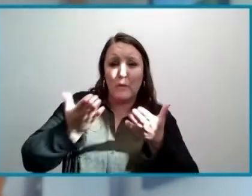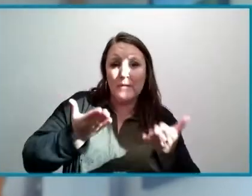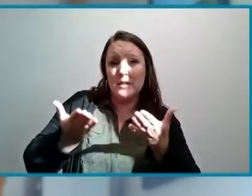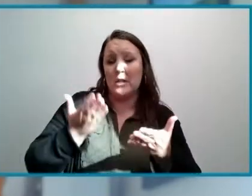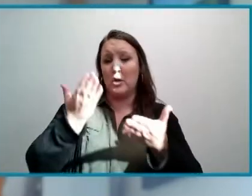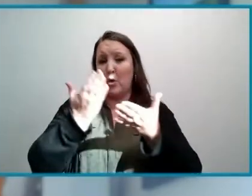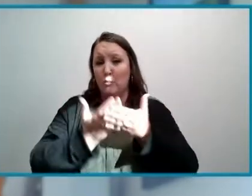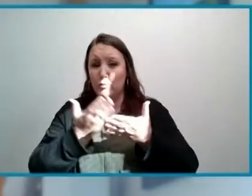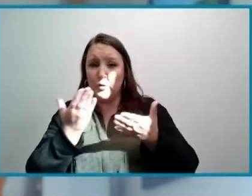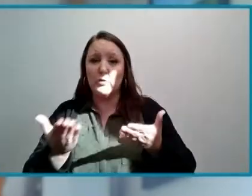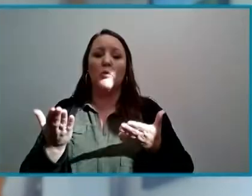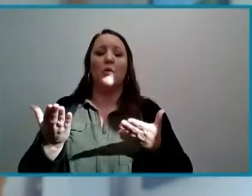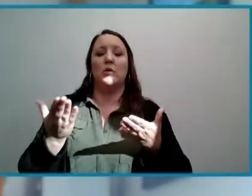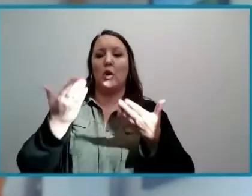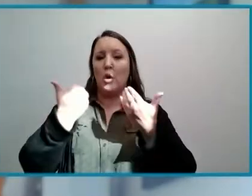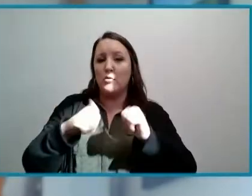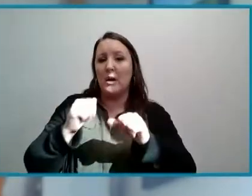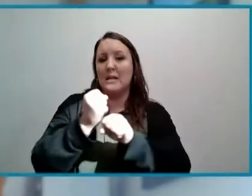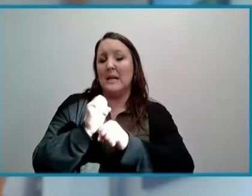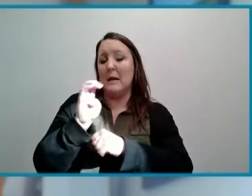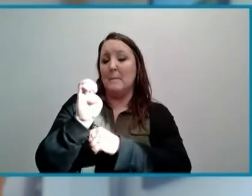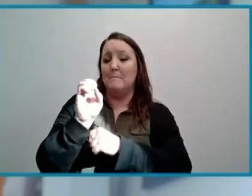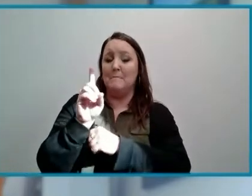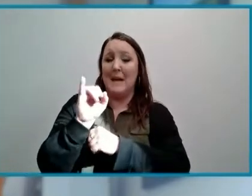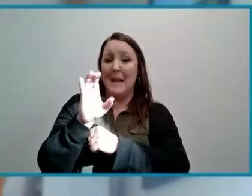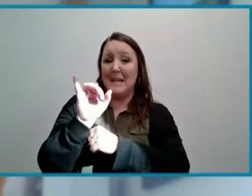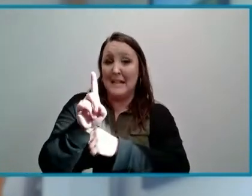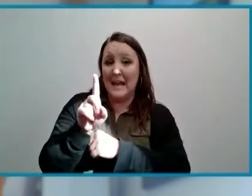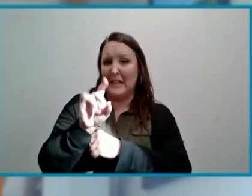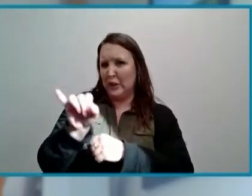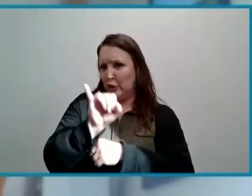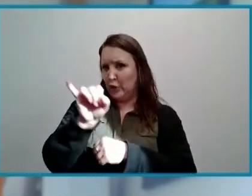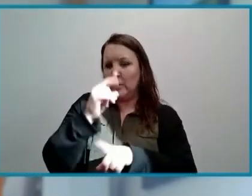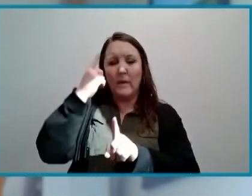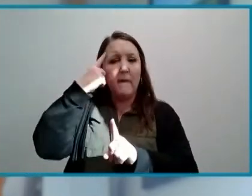trying to get Medicaid, uh, for, uh, veterans and,